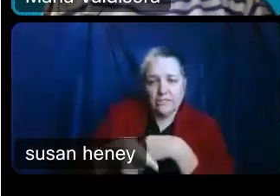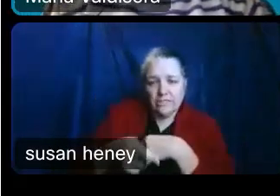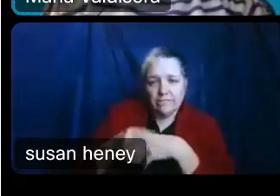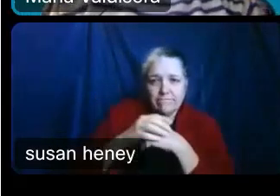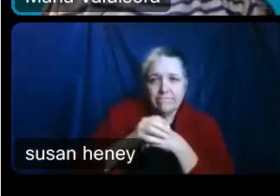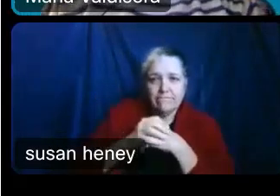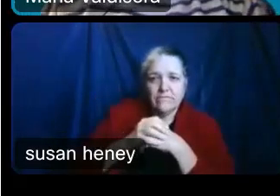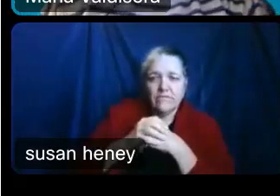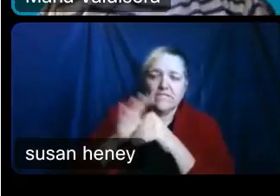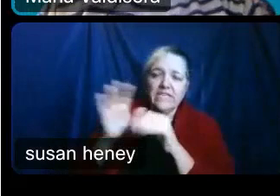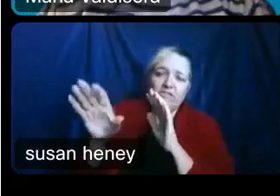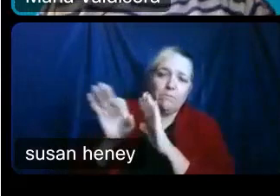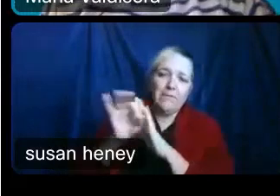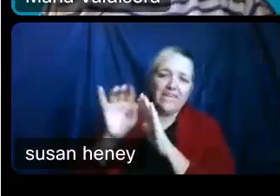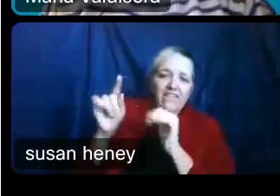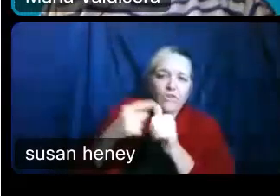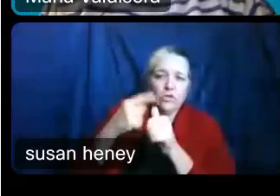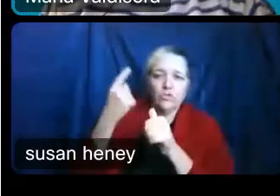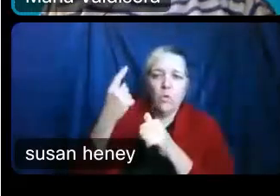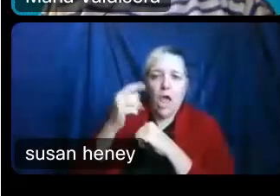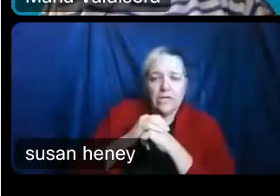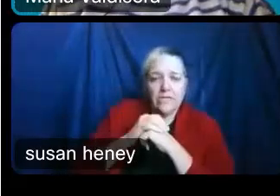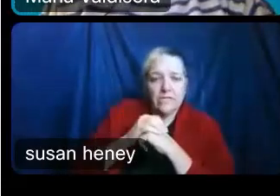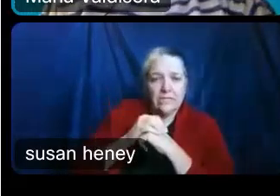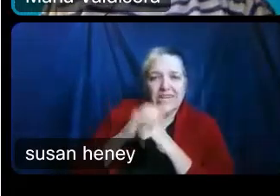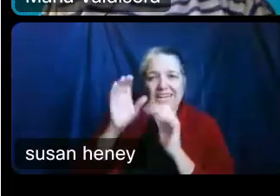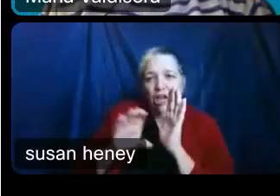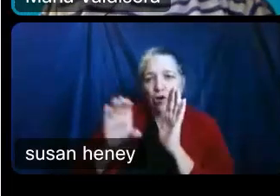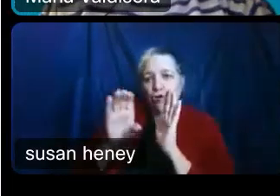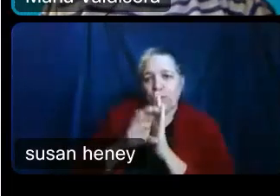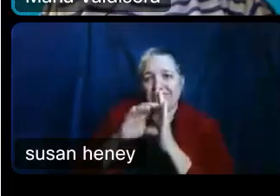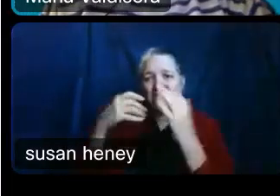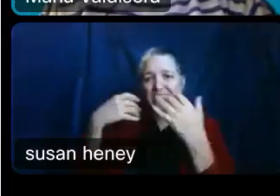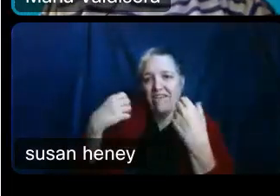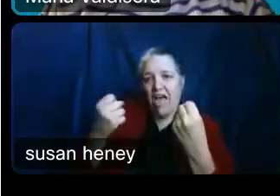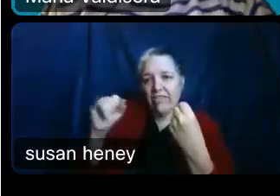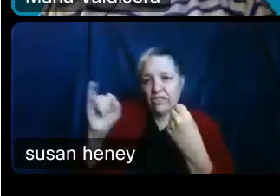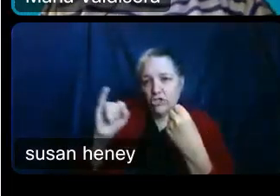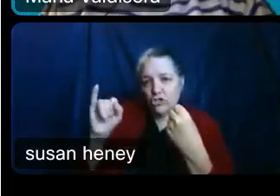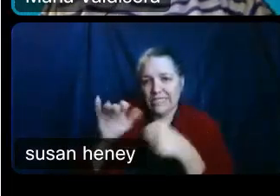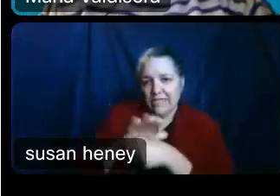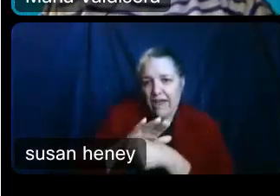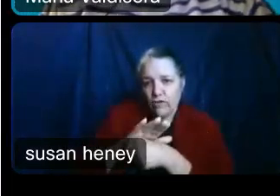first table. This is selected characteristics of health insurance coverage. And you can